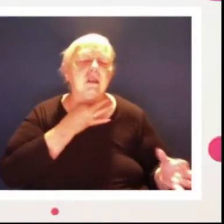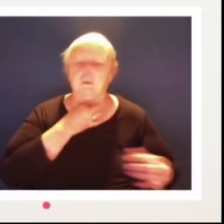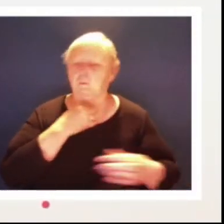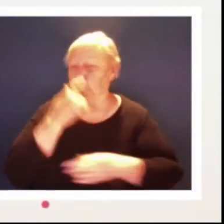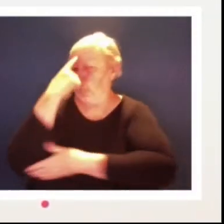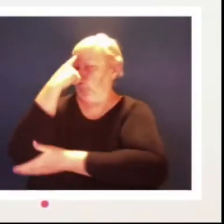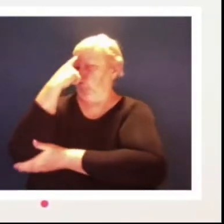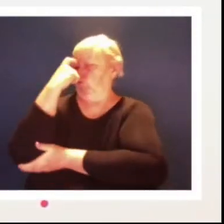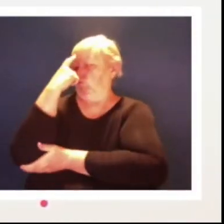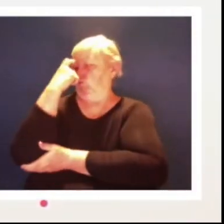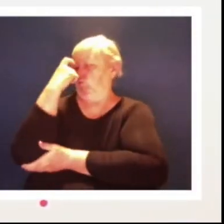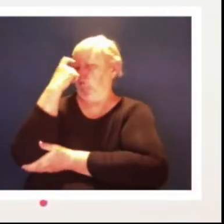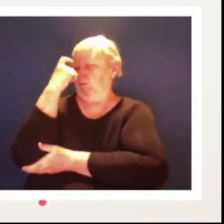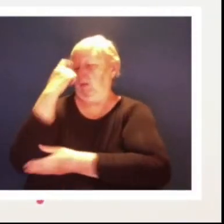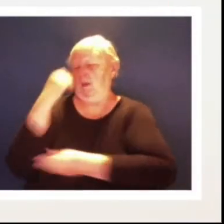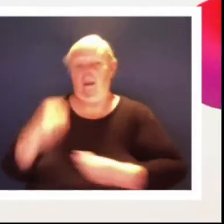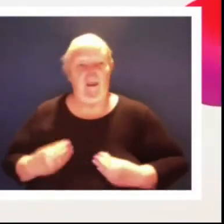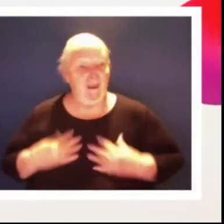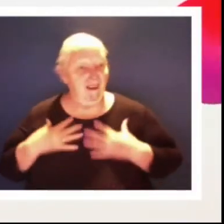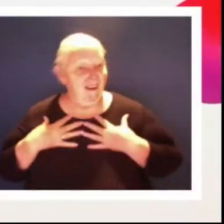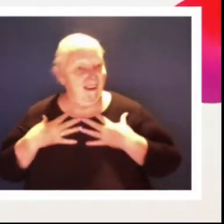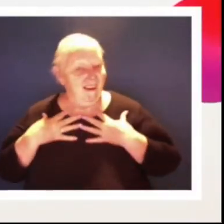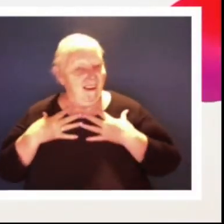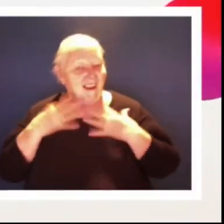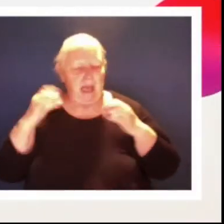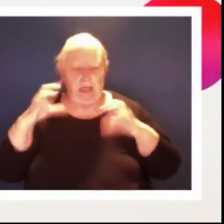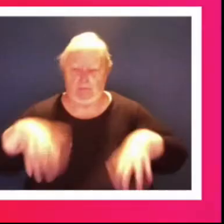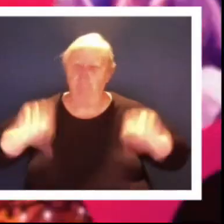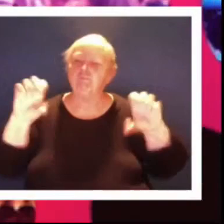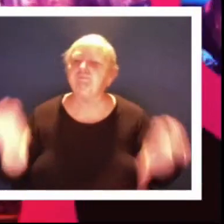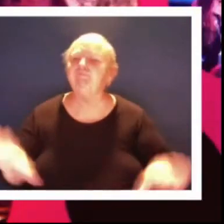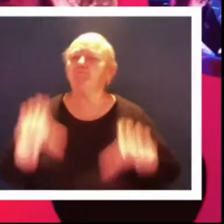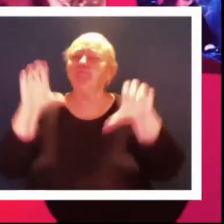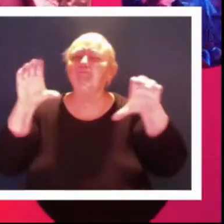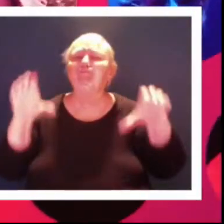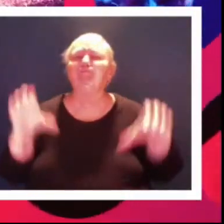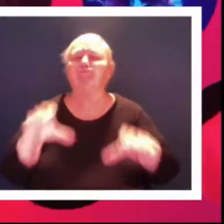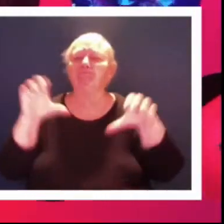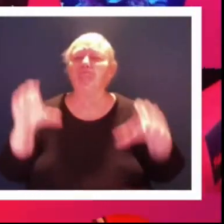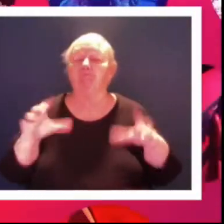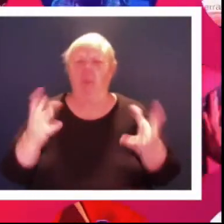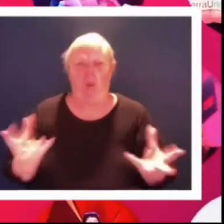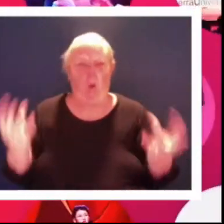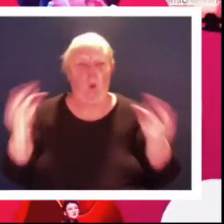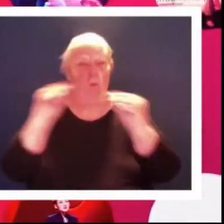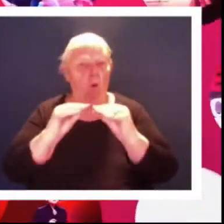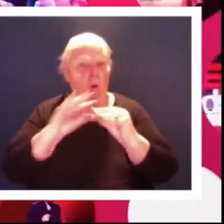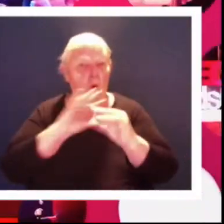For inspiration and for action. The more you enter into it, the more you will take out.